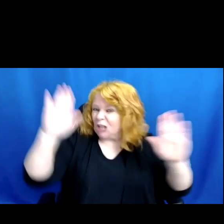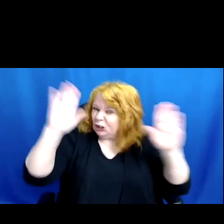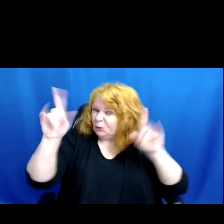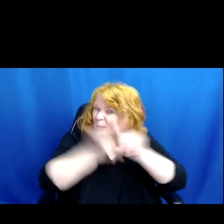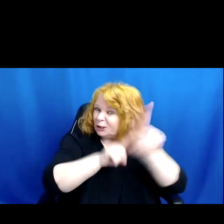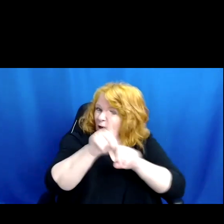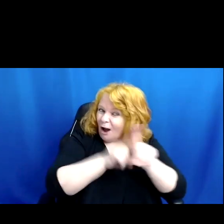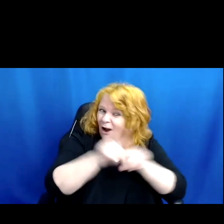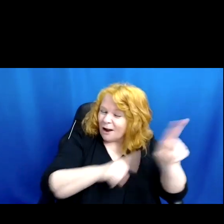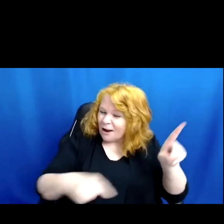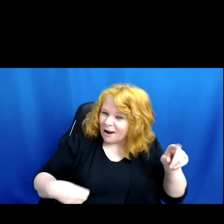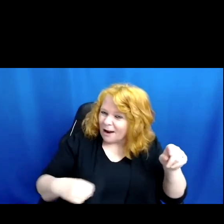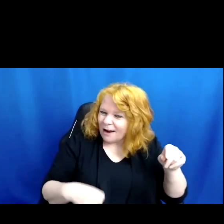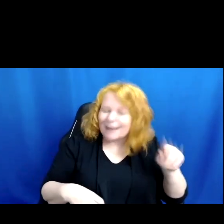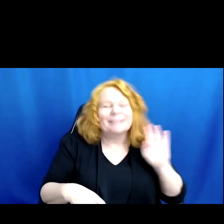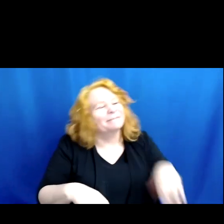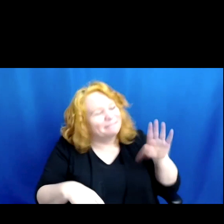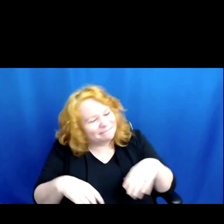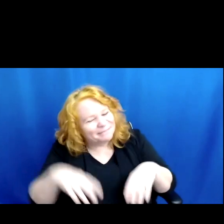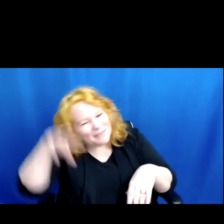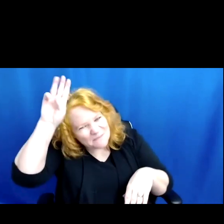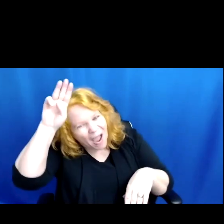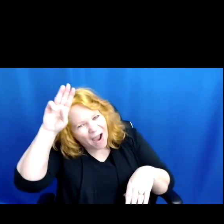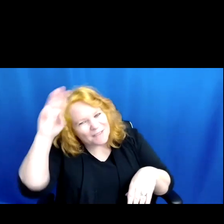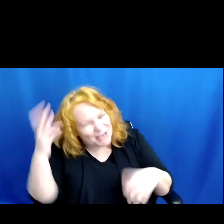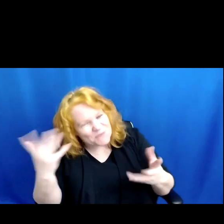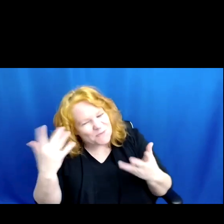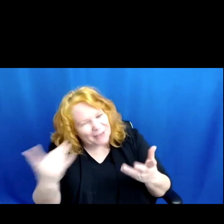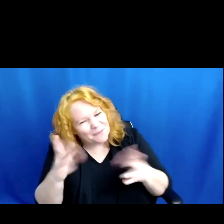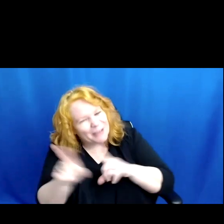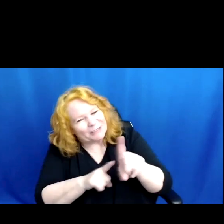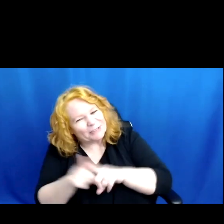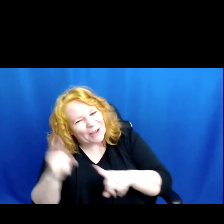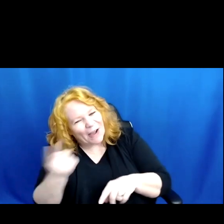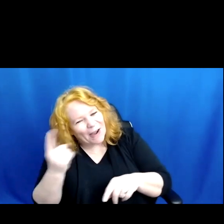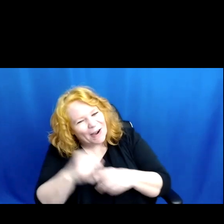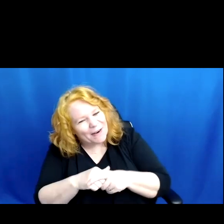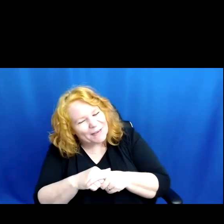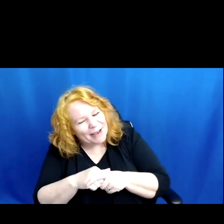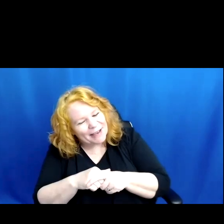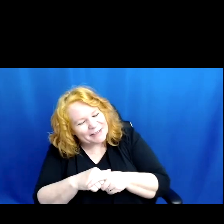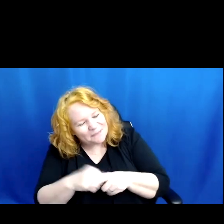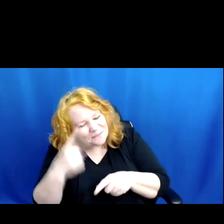Marvin, you always want to be the superstar. Well I think that you can be the superstar.